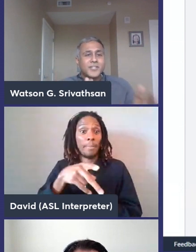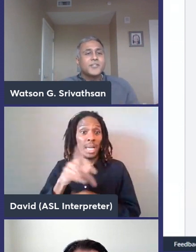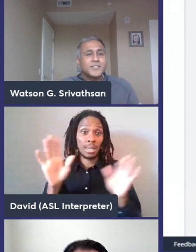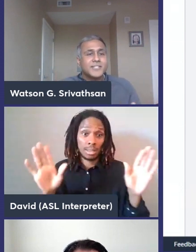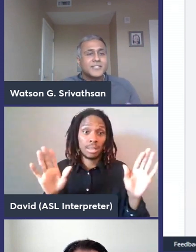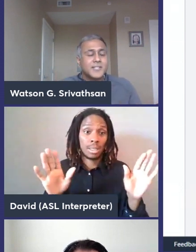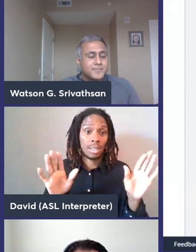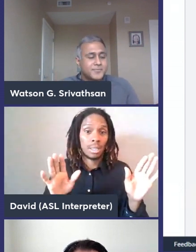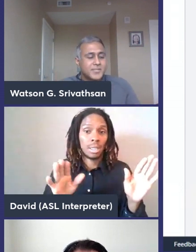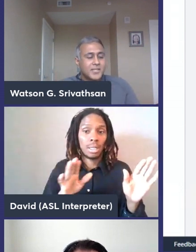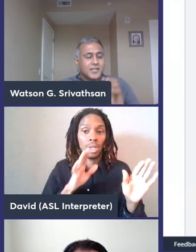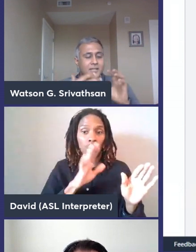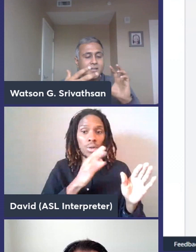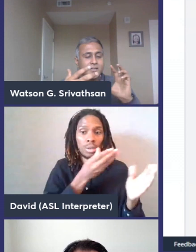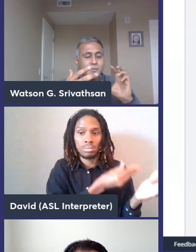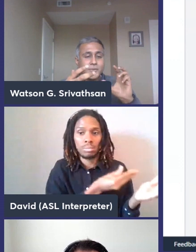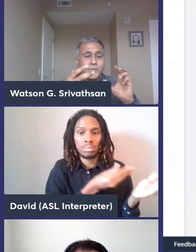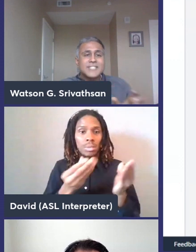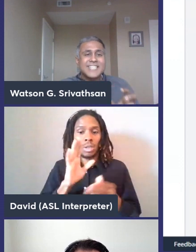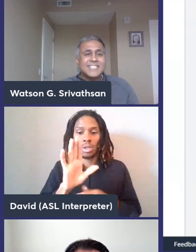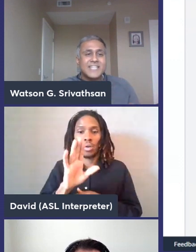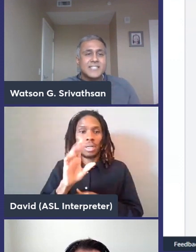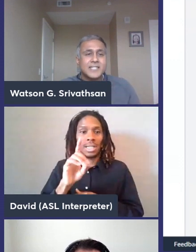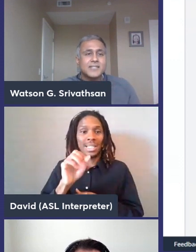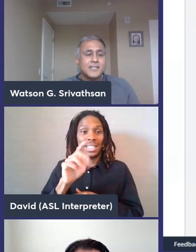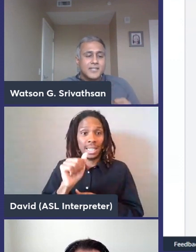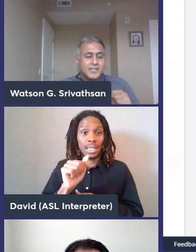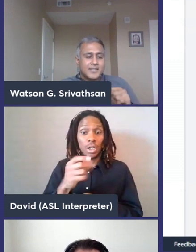You bring in your data, you use that data